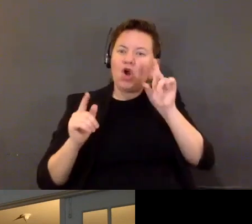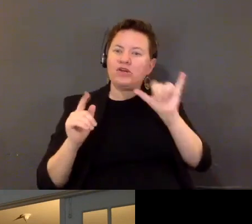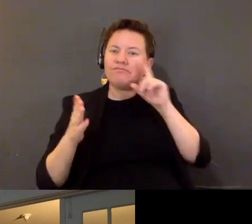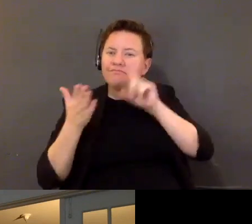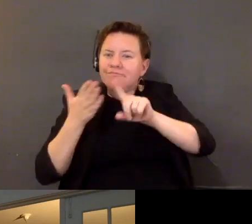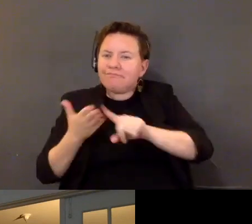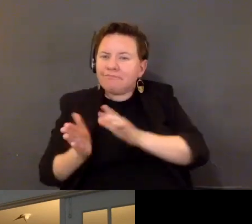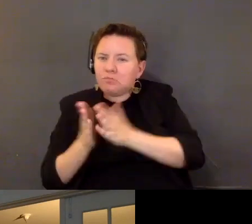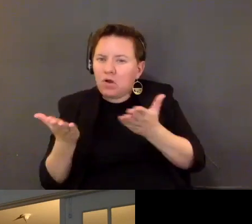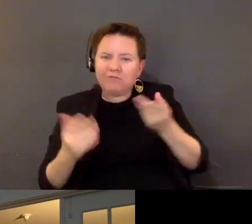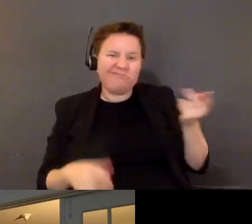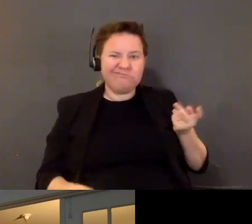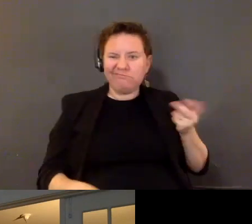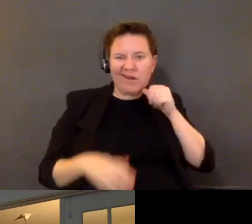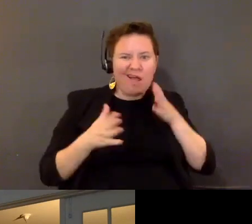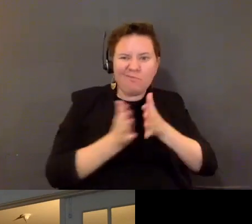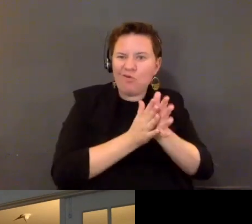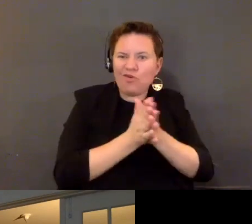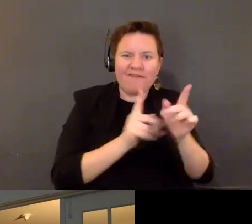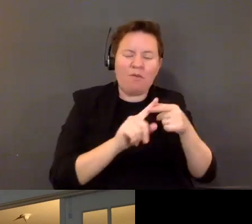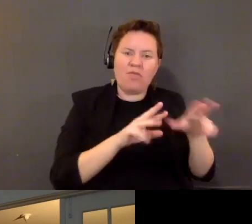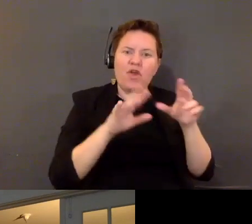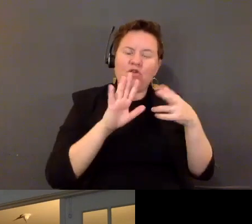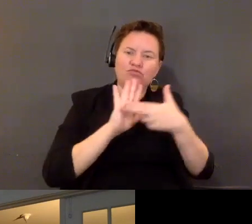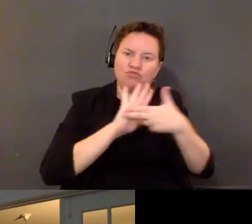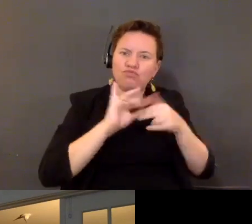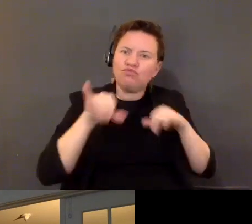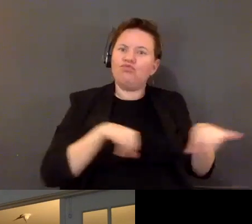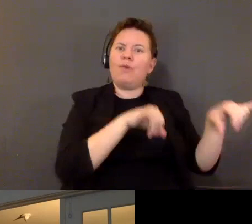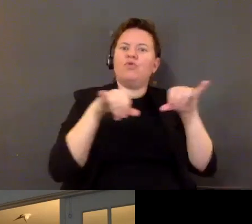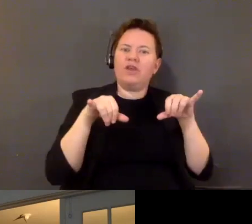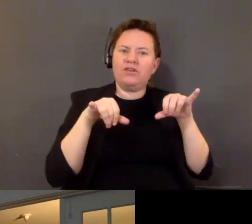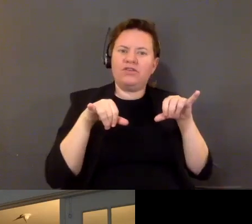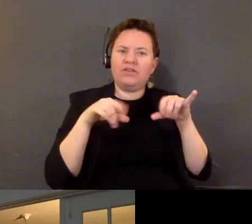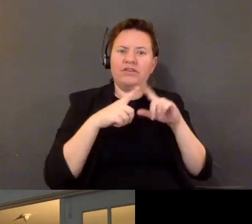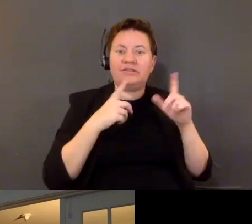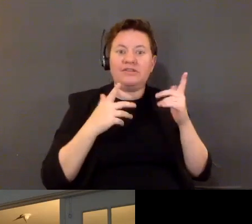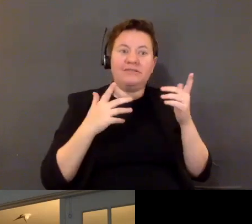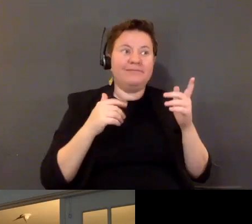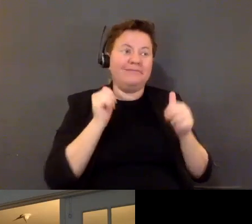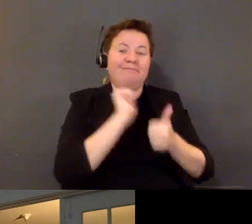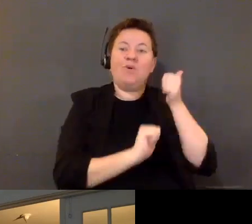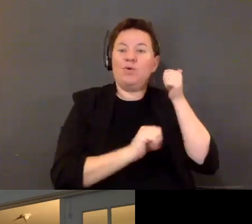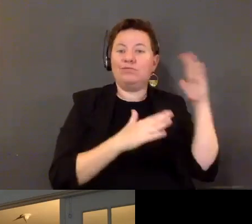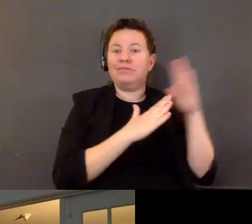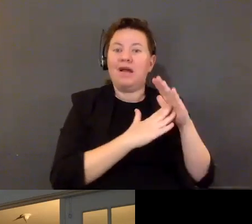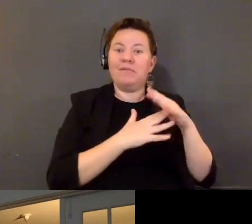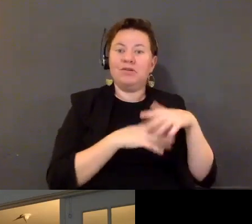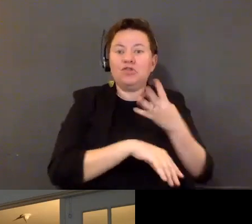us was motivated by the motor's reputation as one of the 10 creepiest museums in the world of course